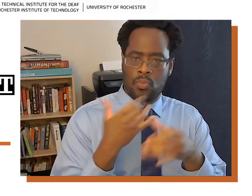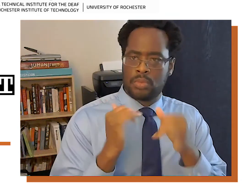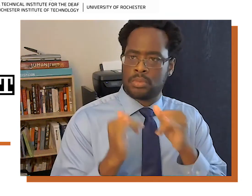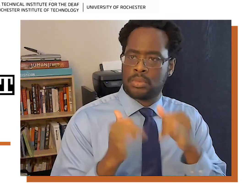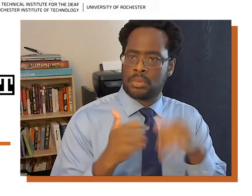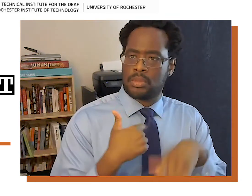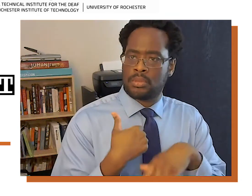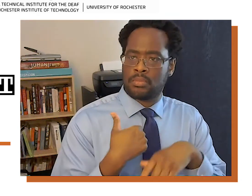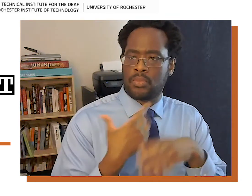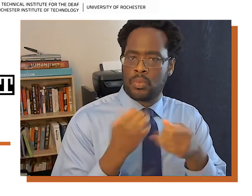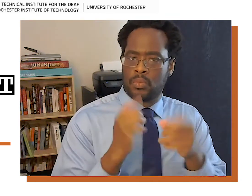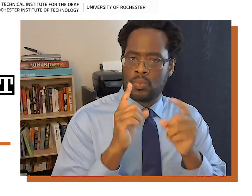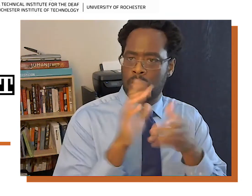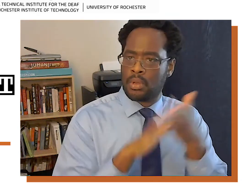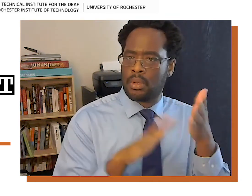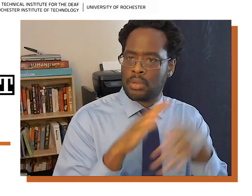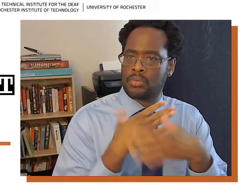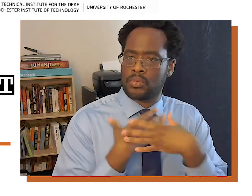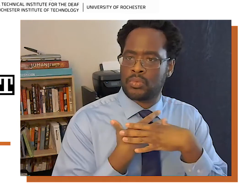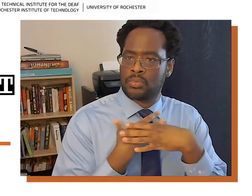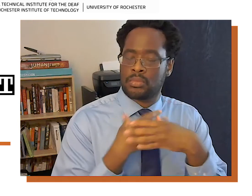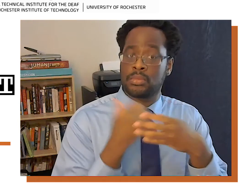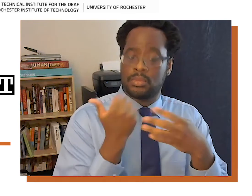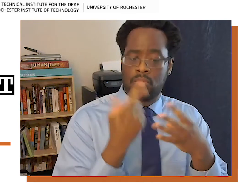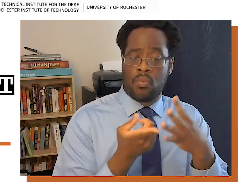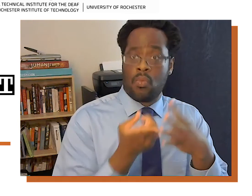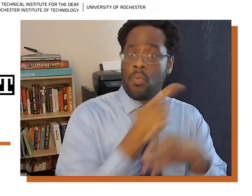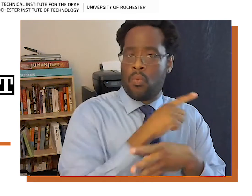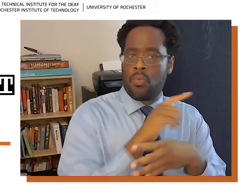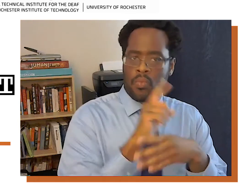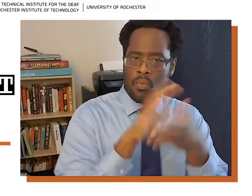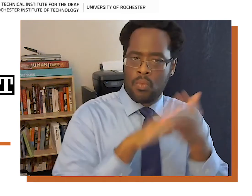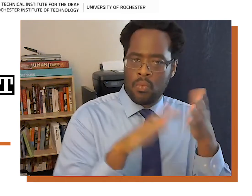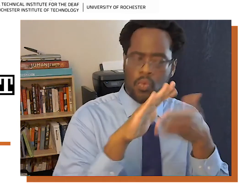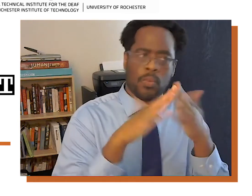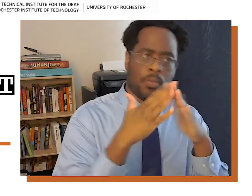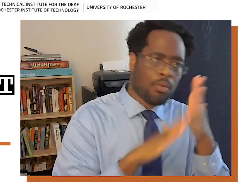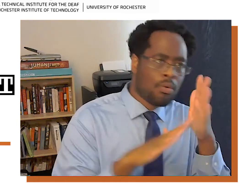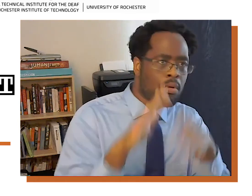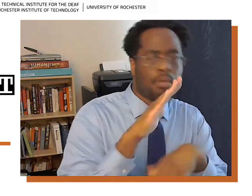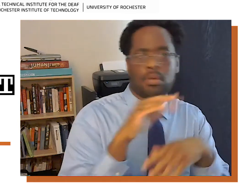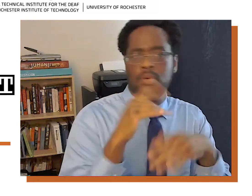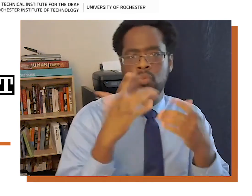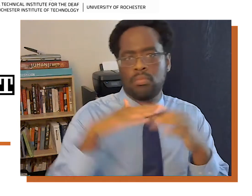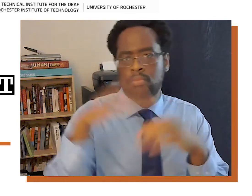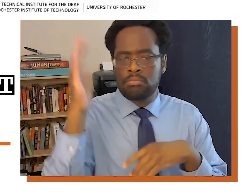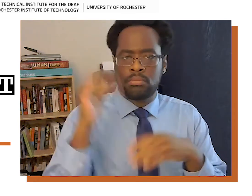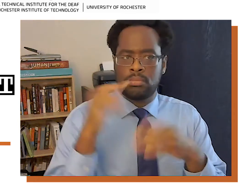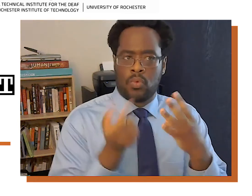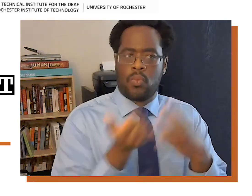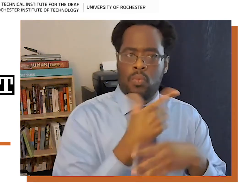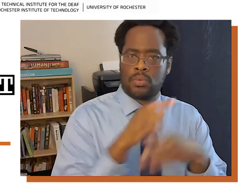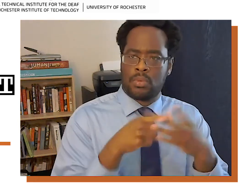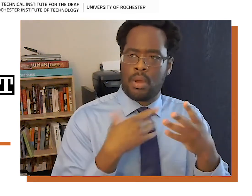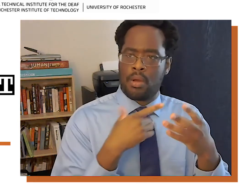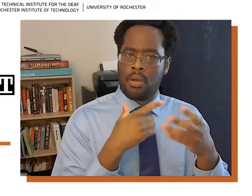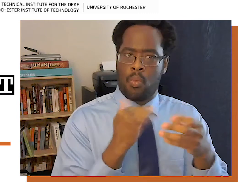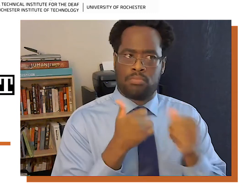didn't go to college, either, so I, seeing my brother graduate from the University of Dayton, decided that I wanted to go to college, also.